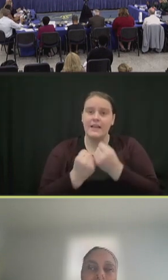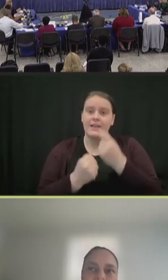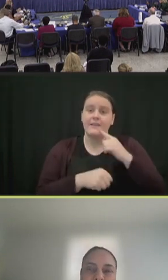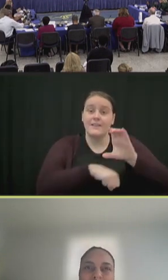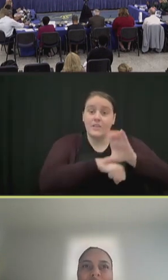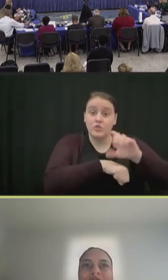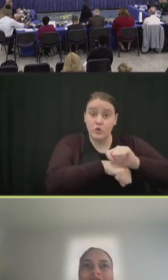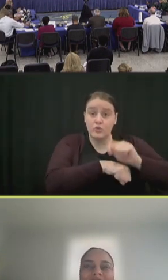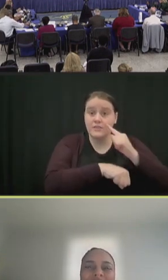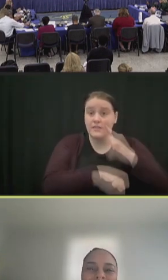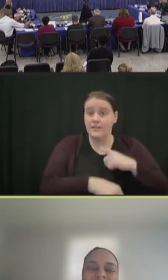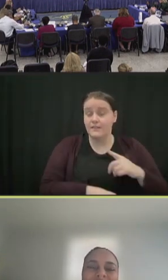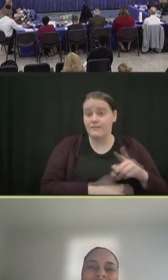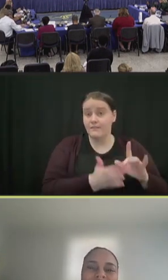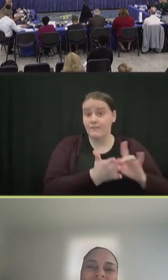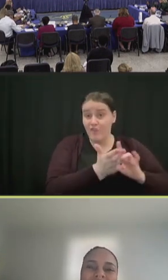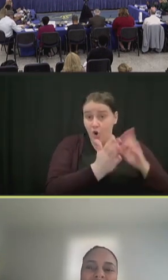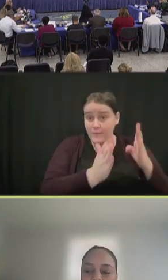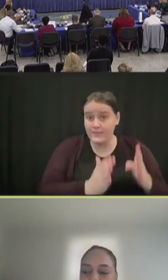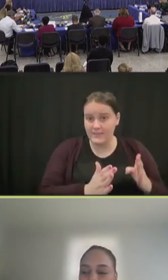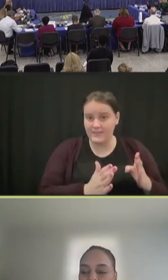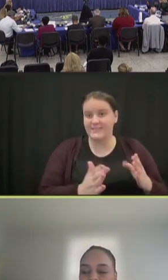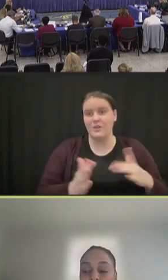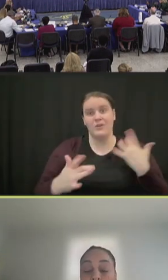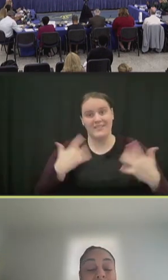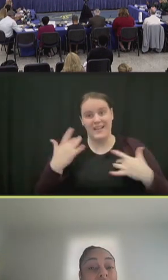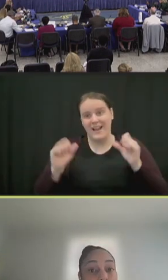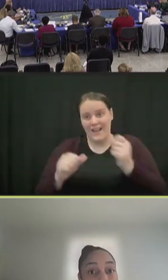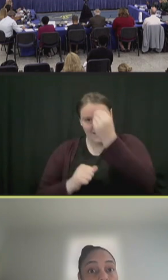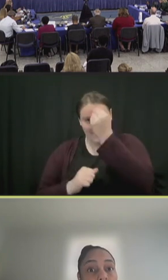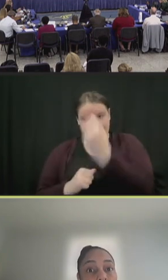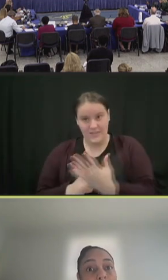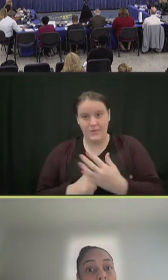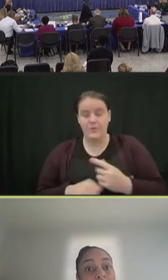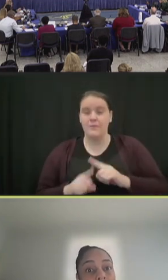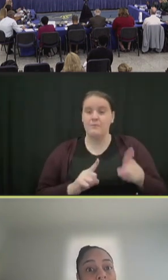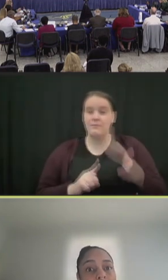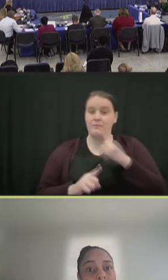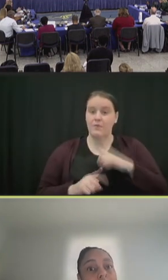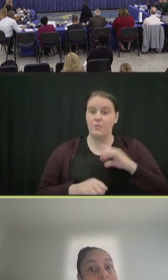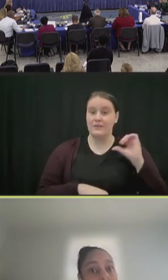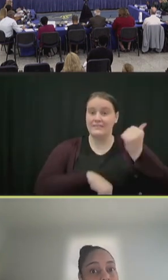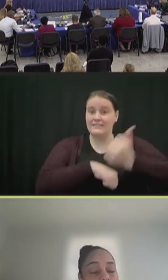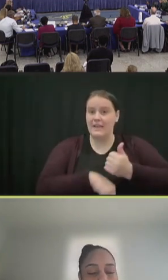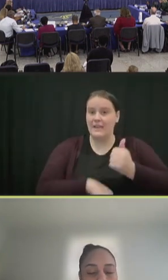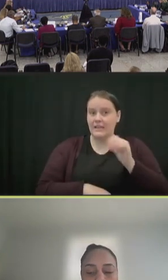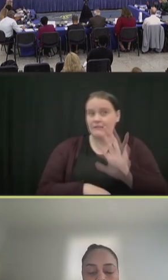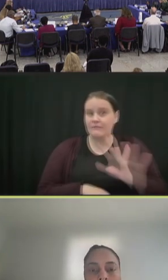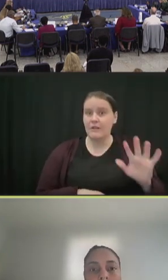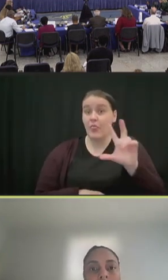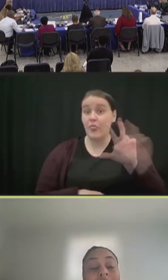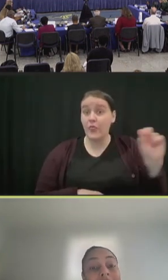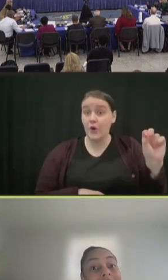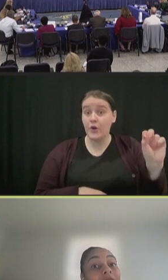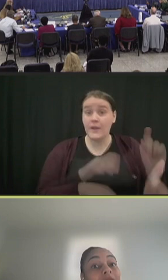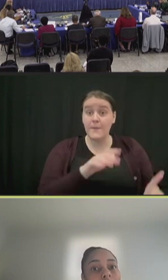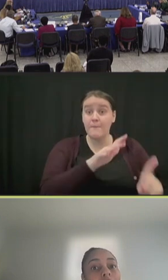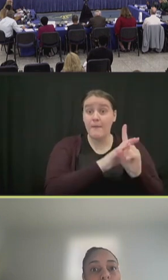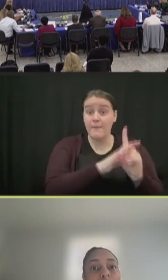because I can share this. We are setting up, up to 30 pop up clinics in key states inside long term